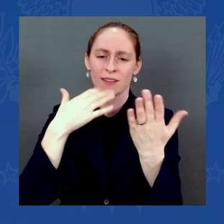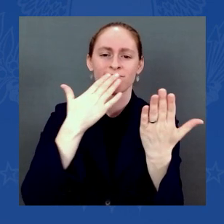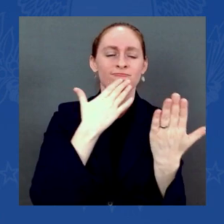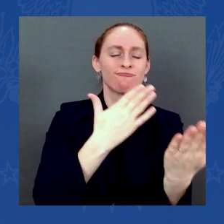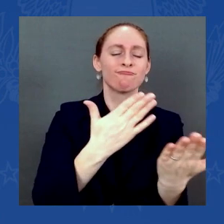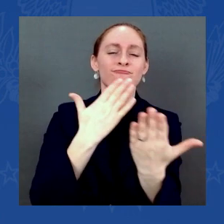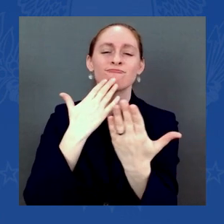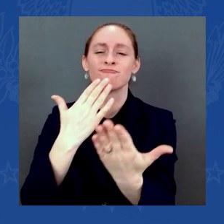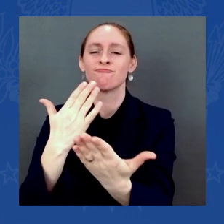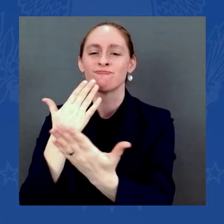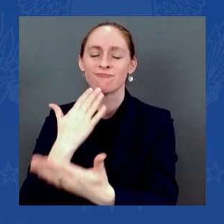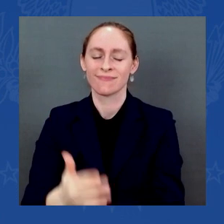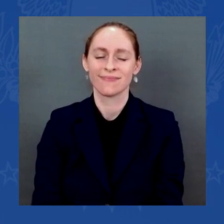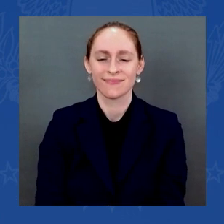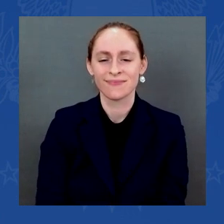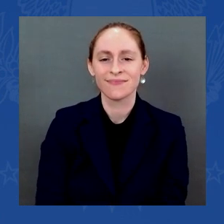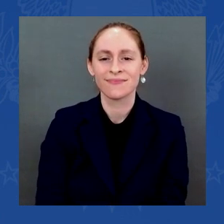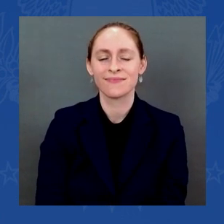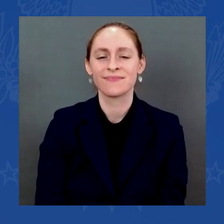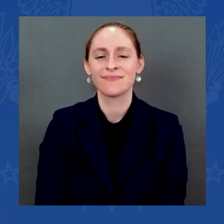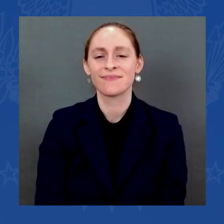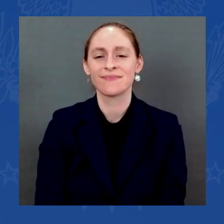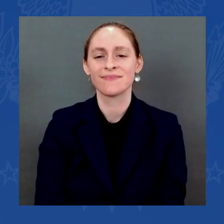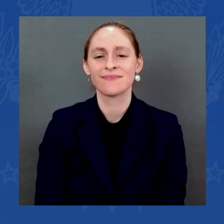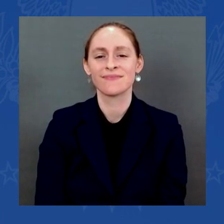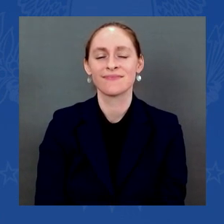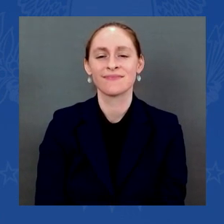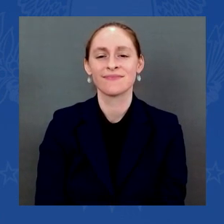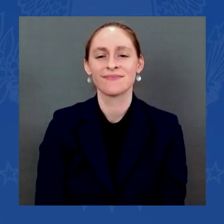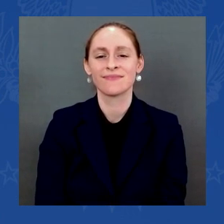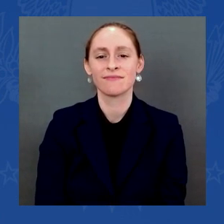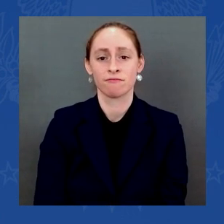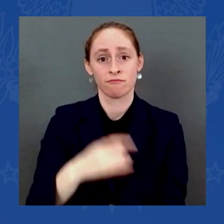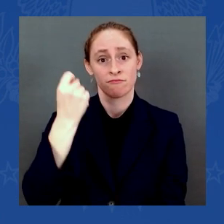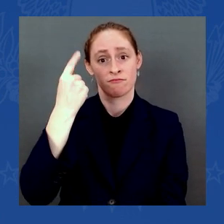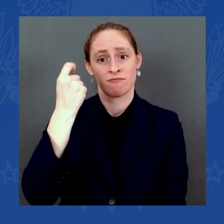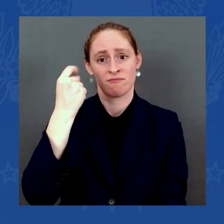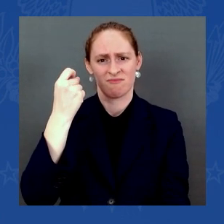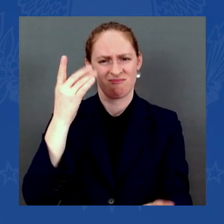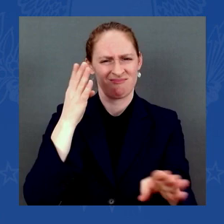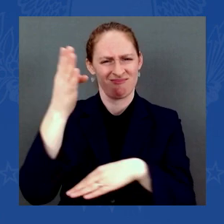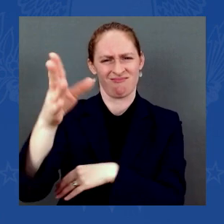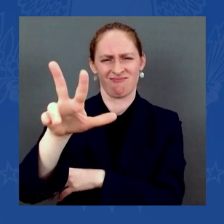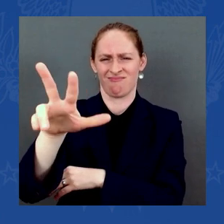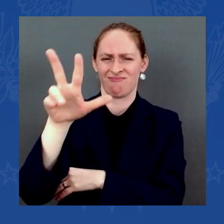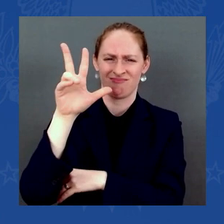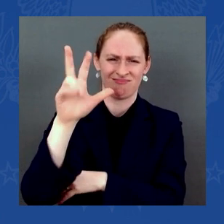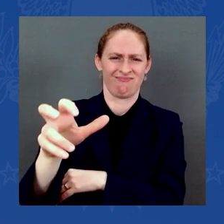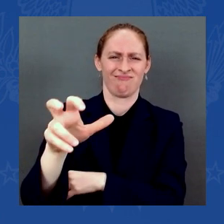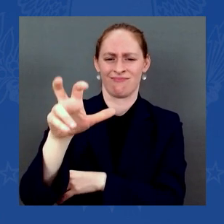and it passed by a vote of 423 to 3, including the bill's lead sponsors: